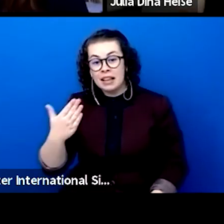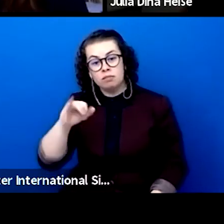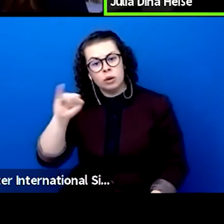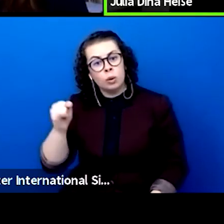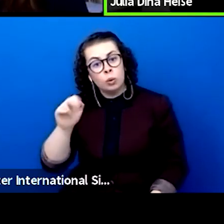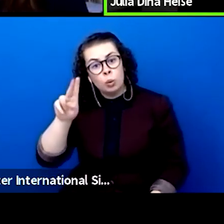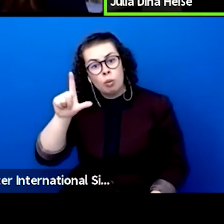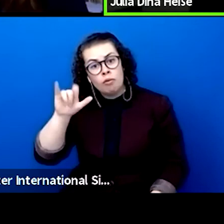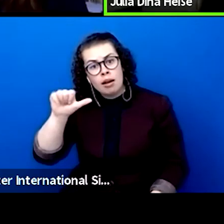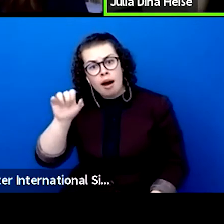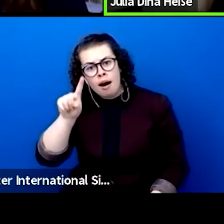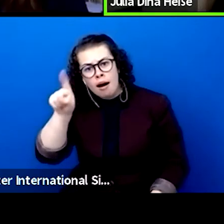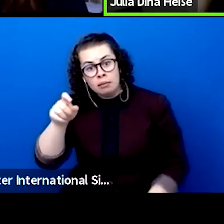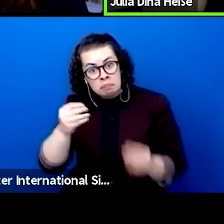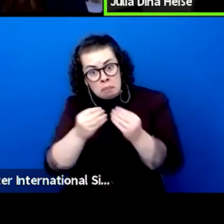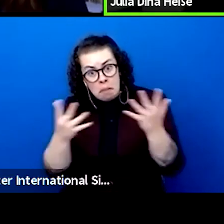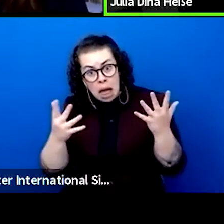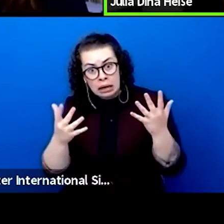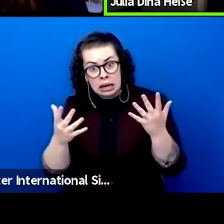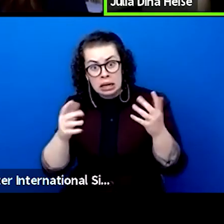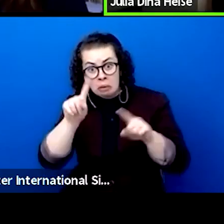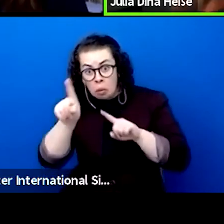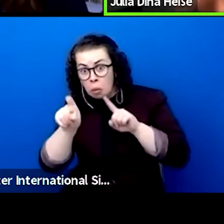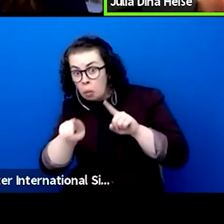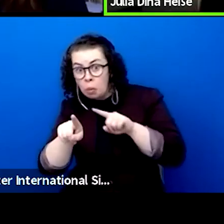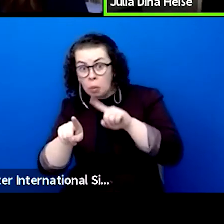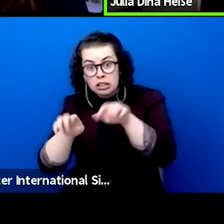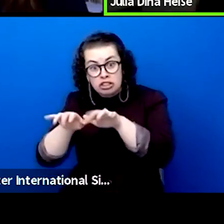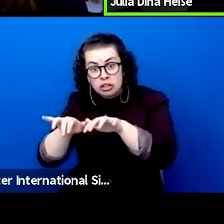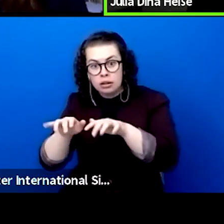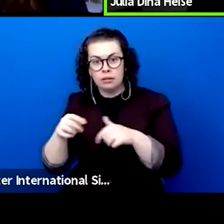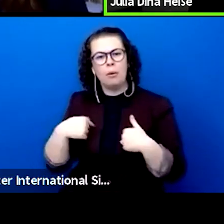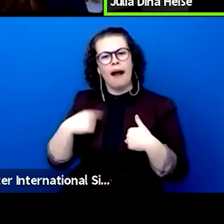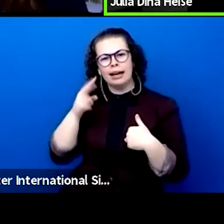actually now it's really a big discussion or there are lots of thoughts and comments being shared